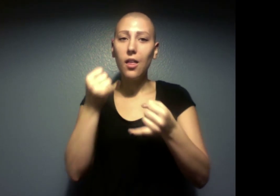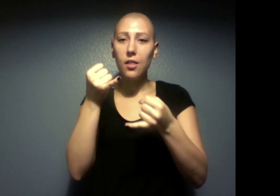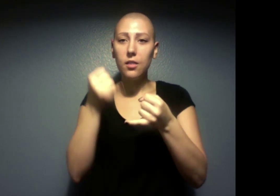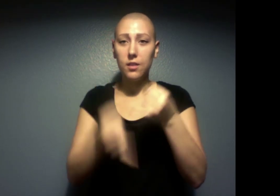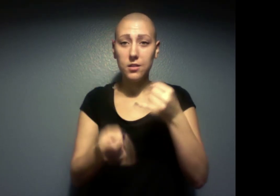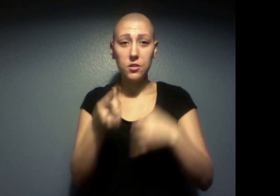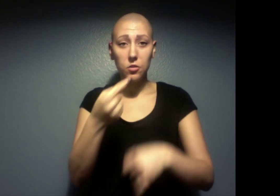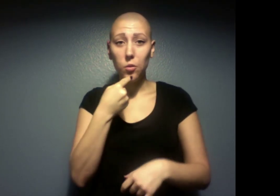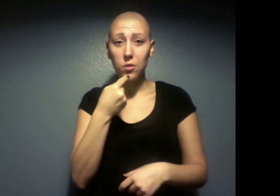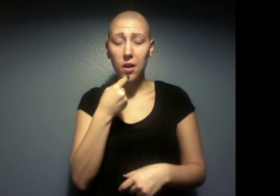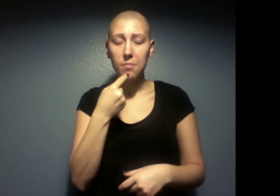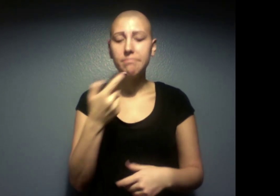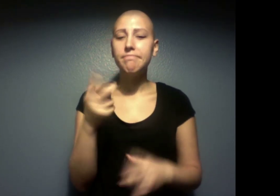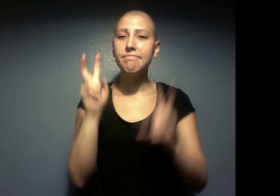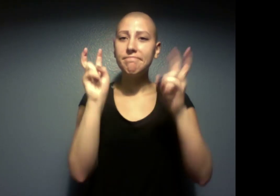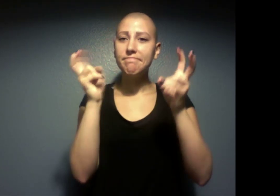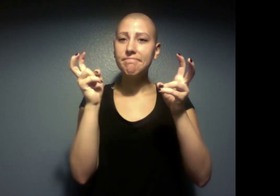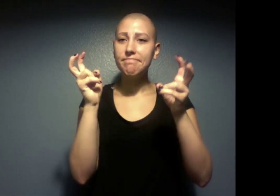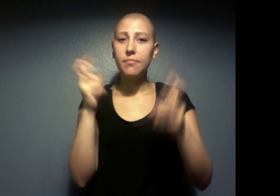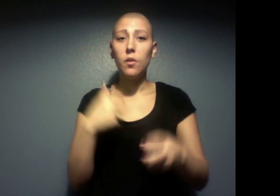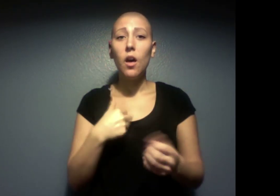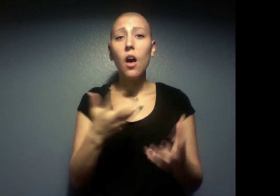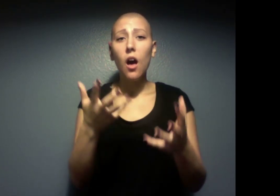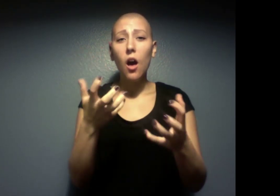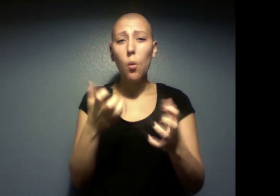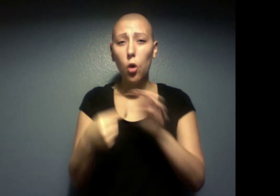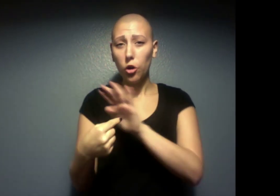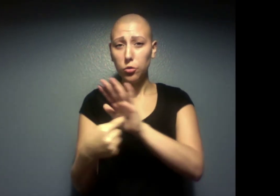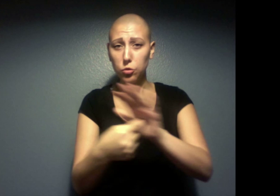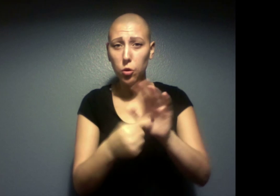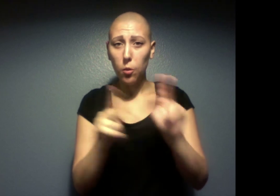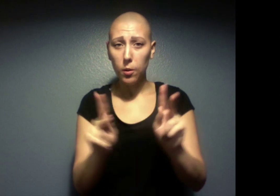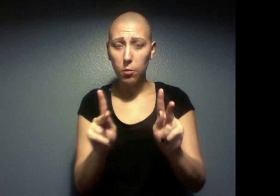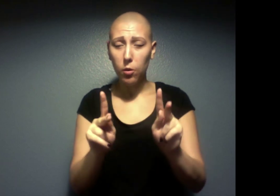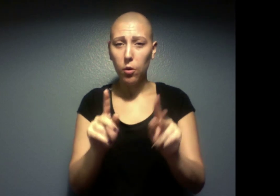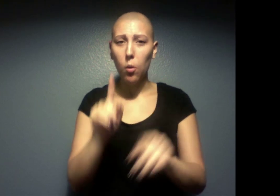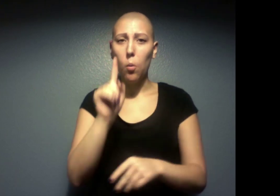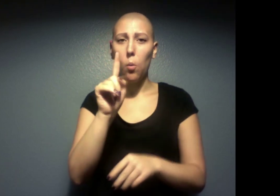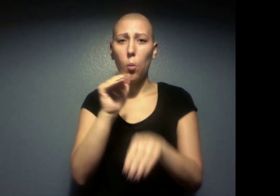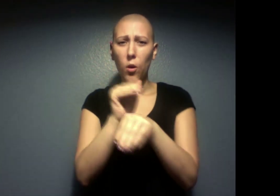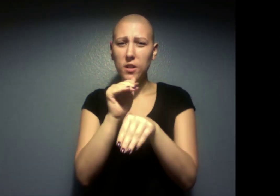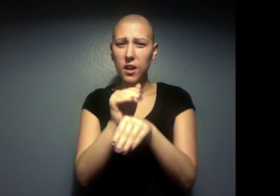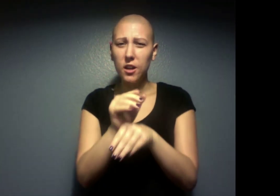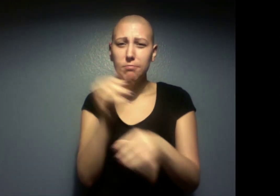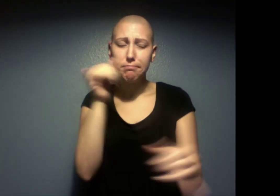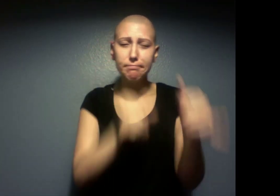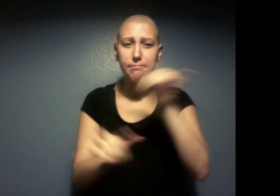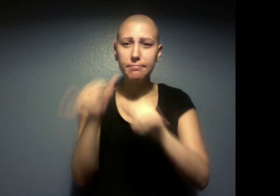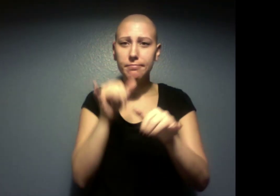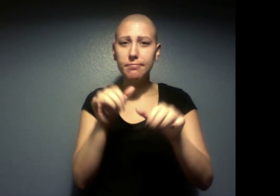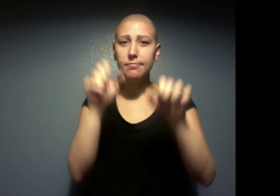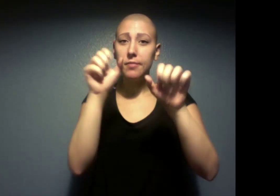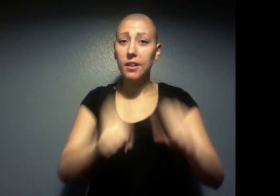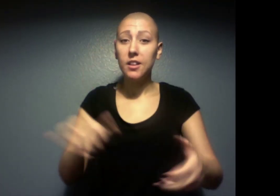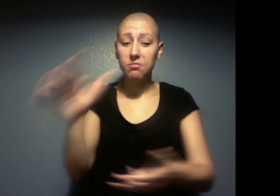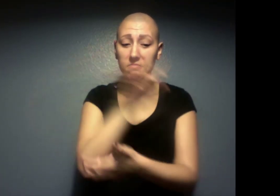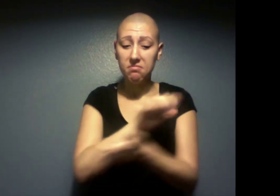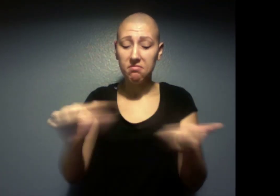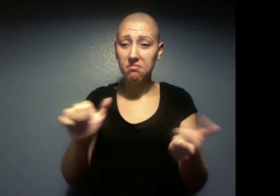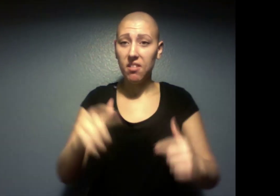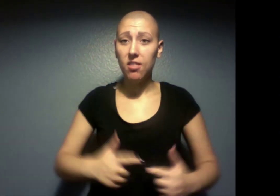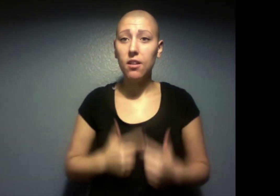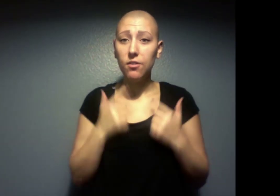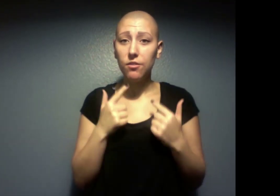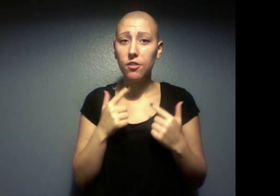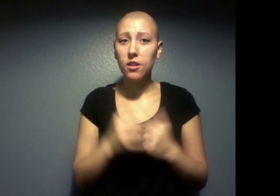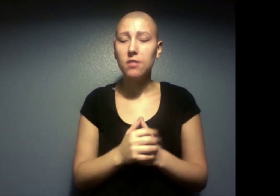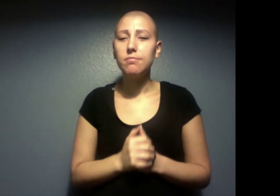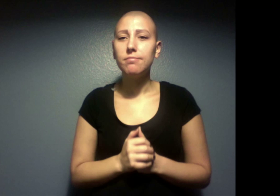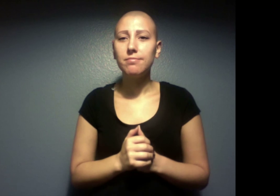Frances Ramsel: Lastly you said, I want to show people that one night of drinking can ruin a life.